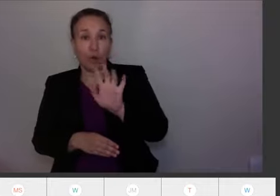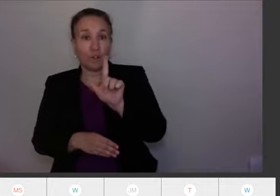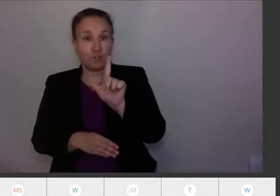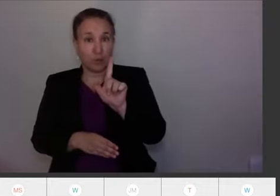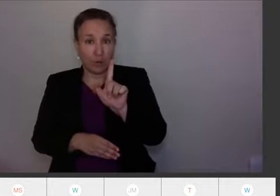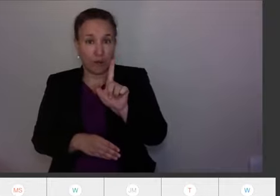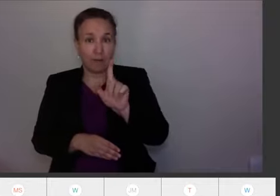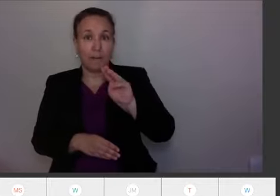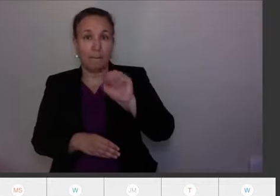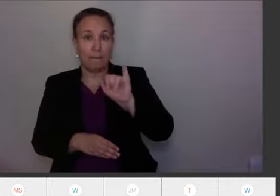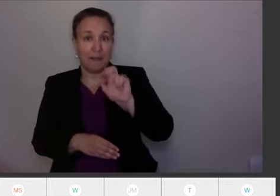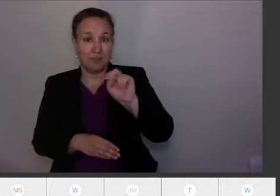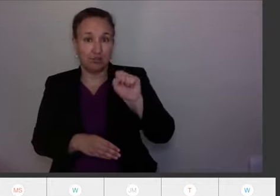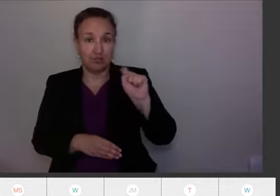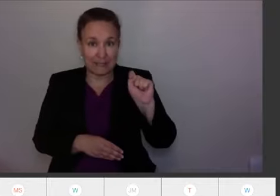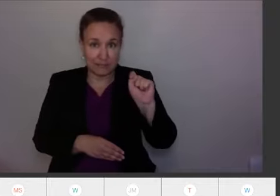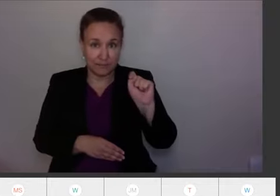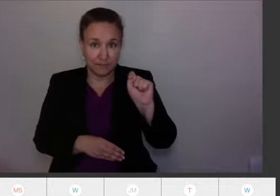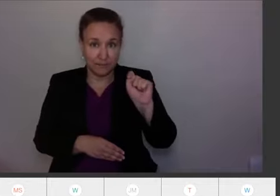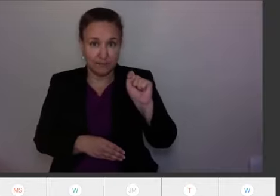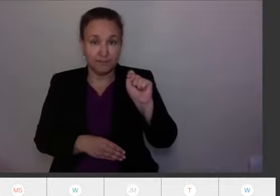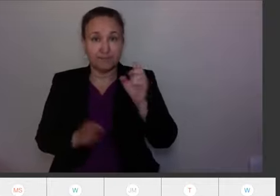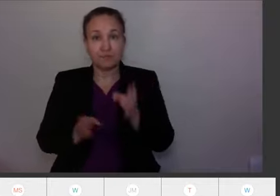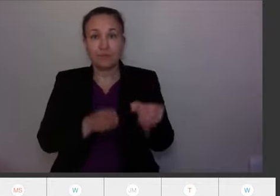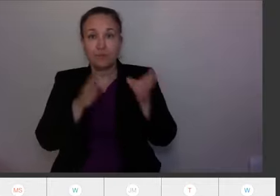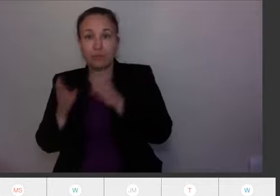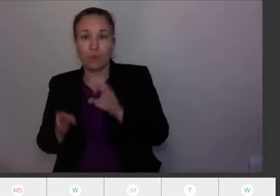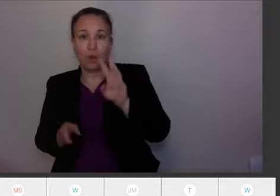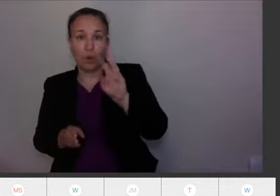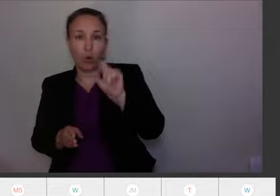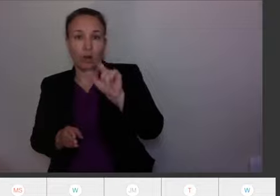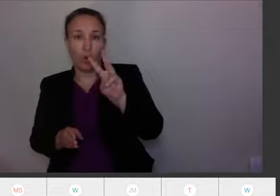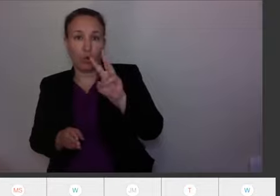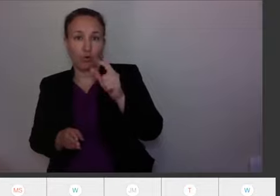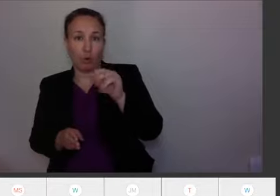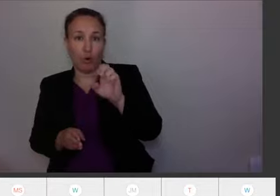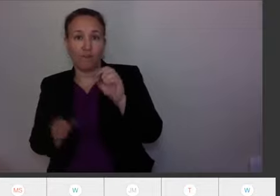main street there's a site at the willow grove office of public health